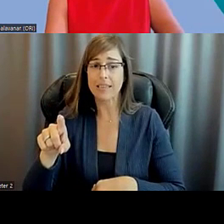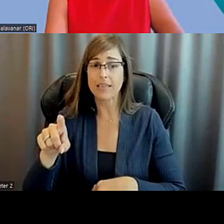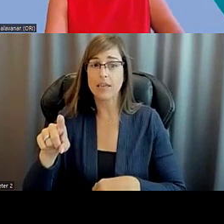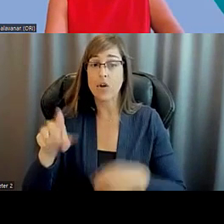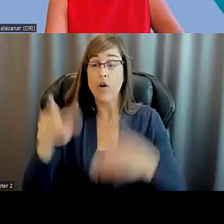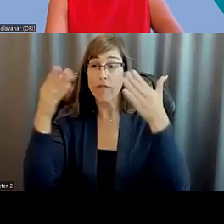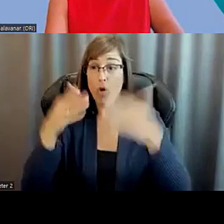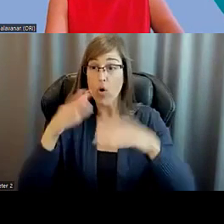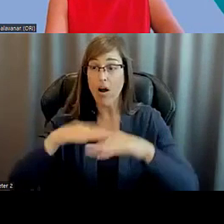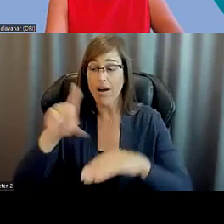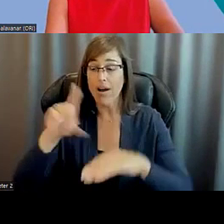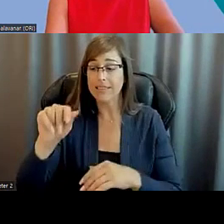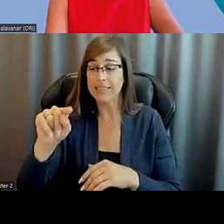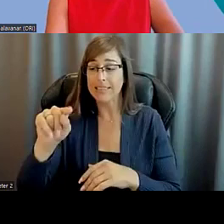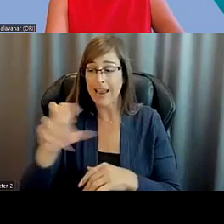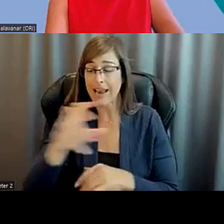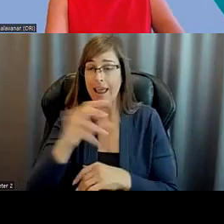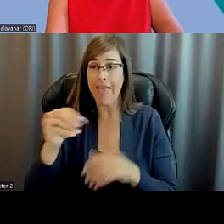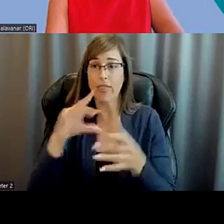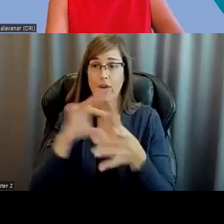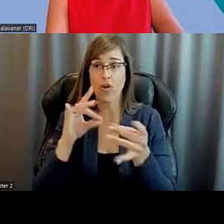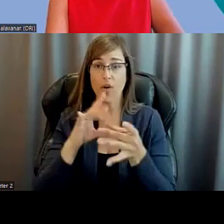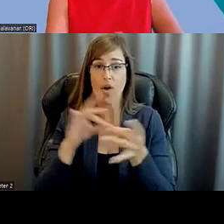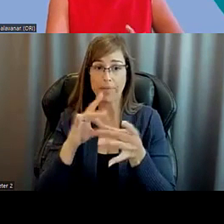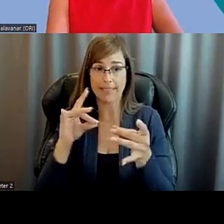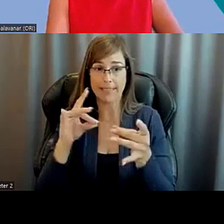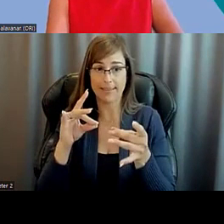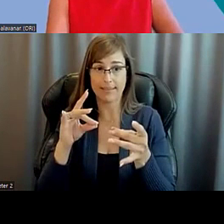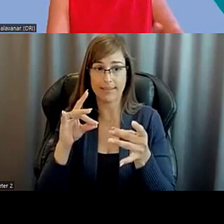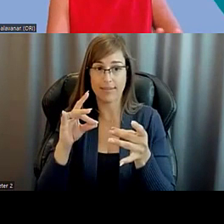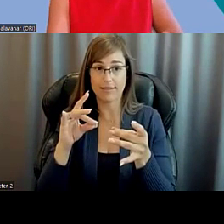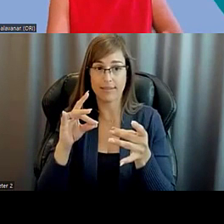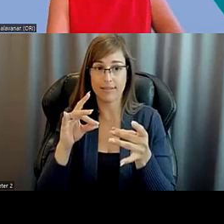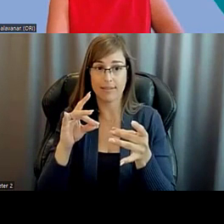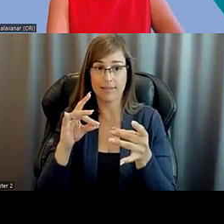and the comments on the follow-up visit forms,